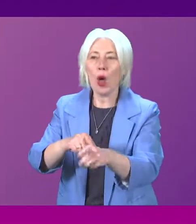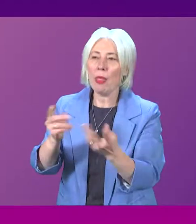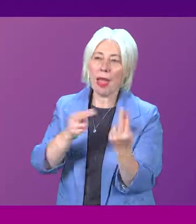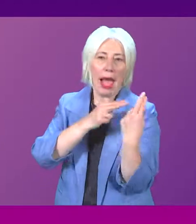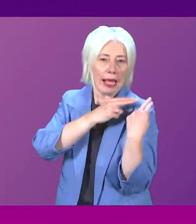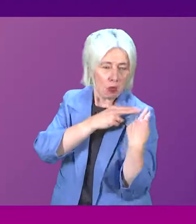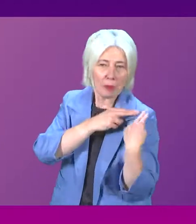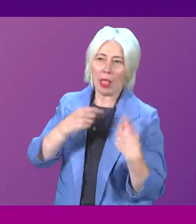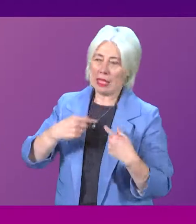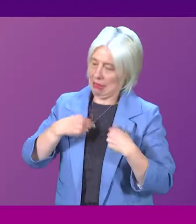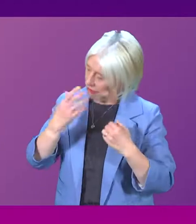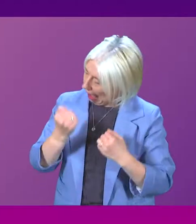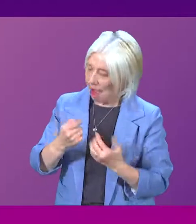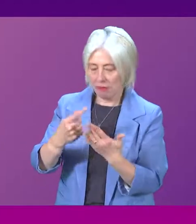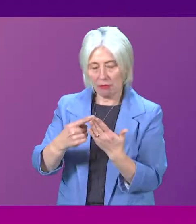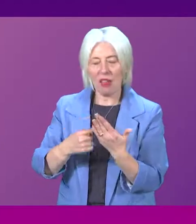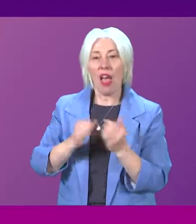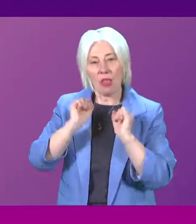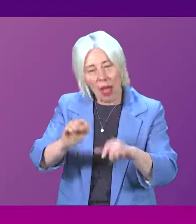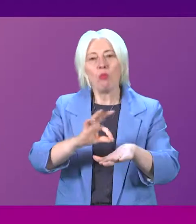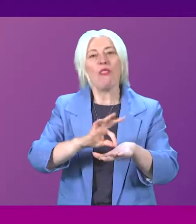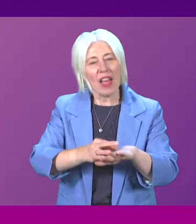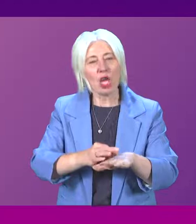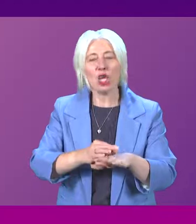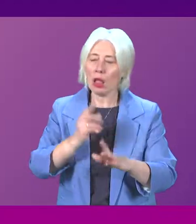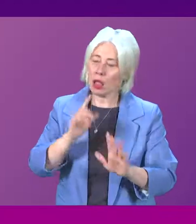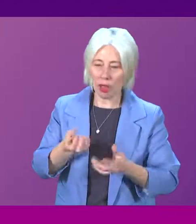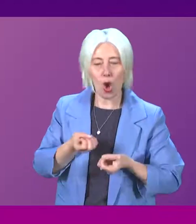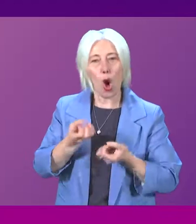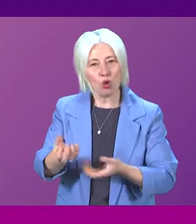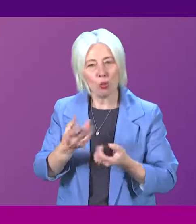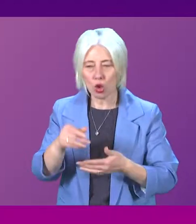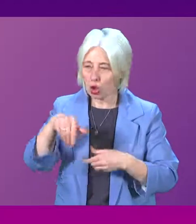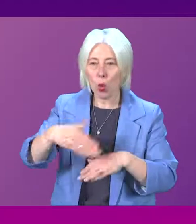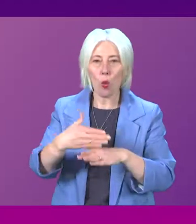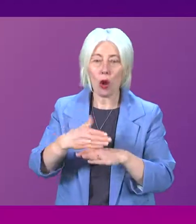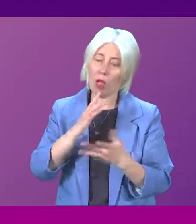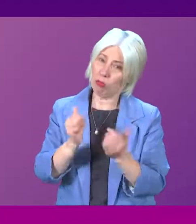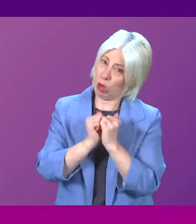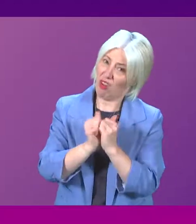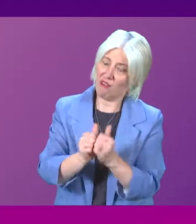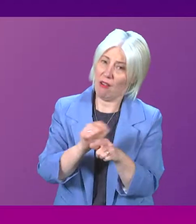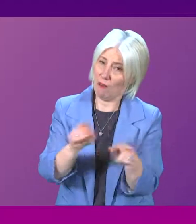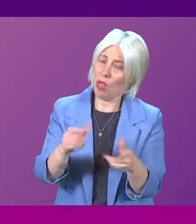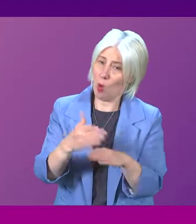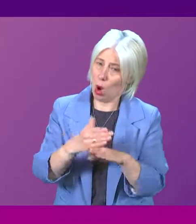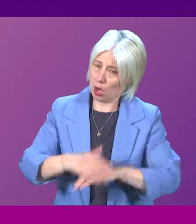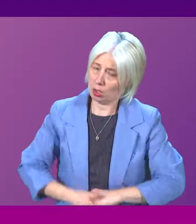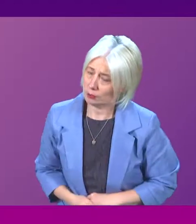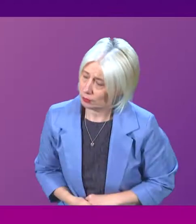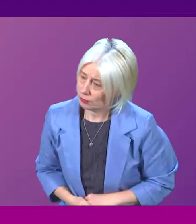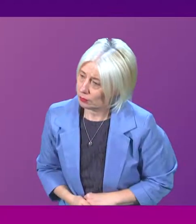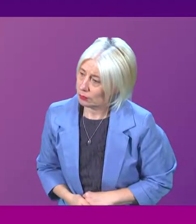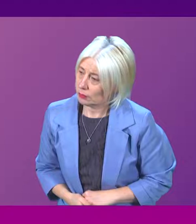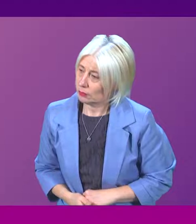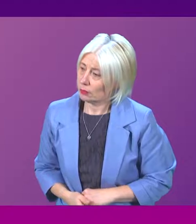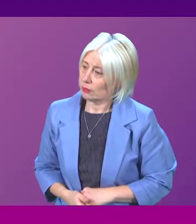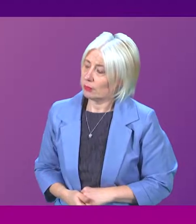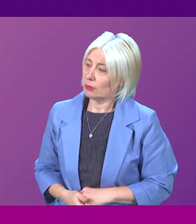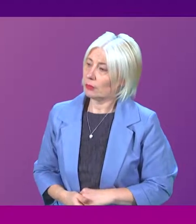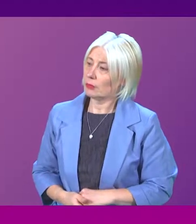That is part of their professional contribution and I am grateful to them for that.